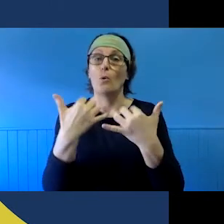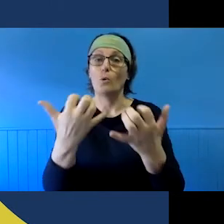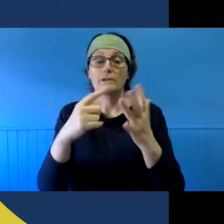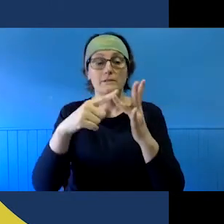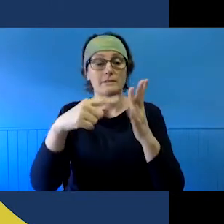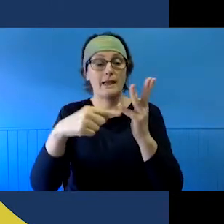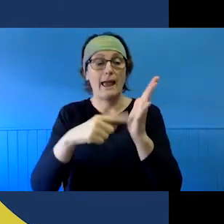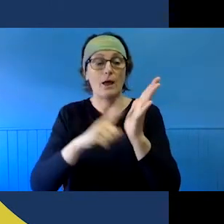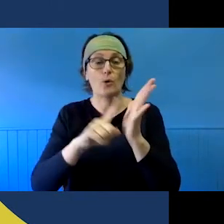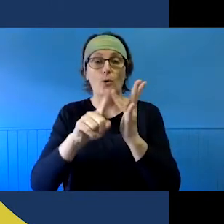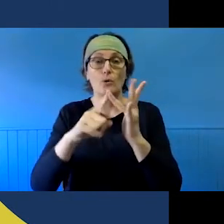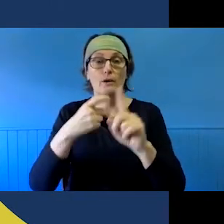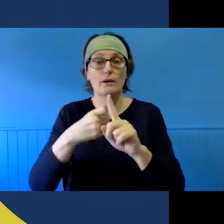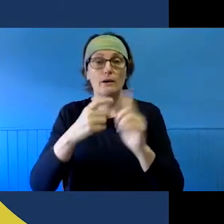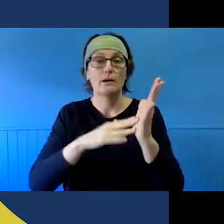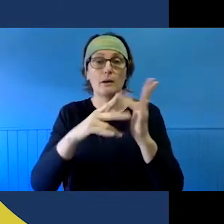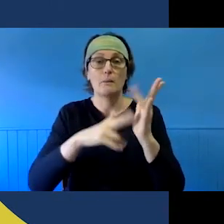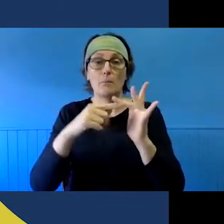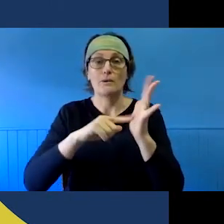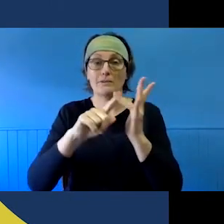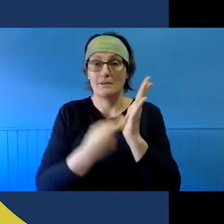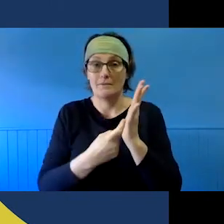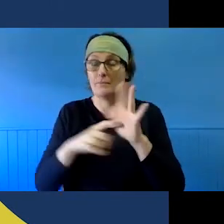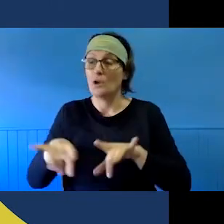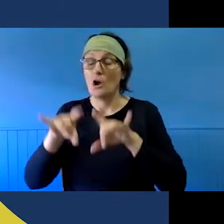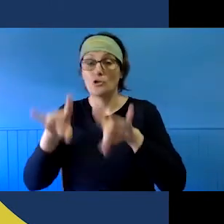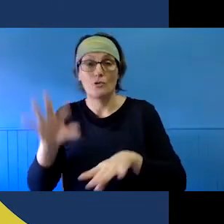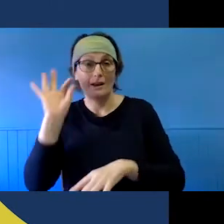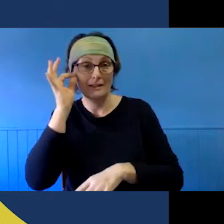Our research team at Australia Council has been working with Patternmakers and WolfBrown to